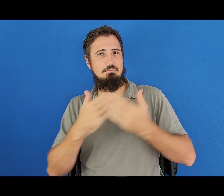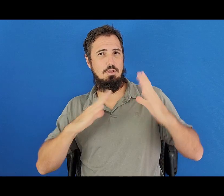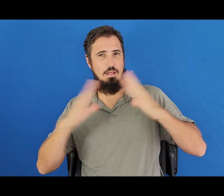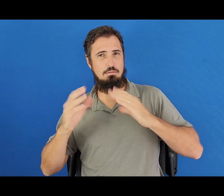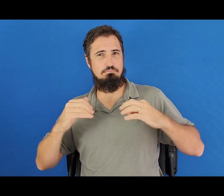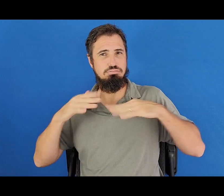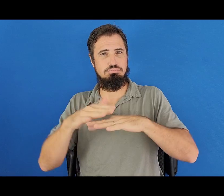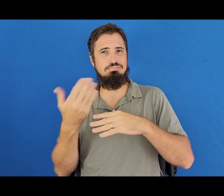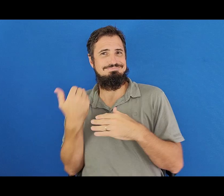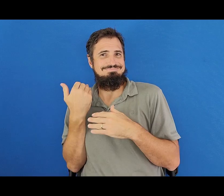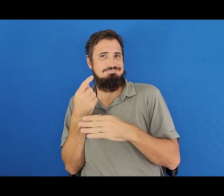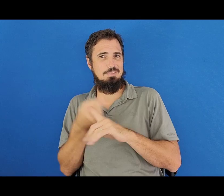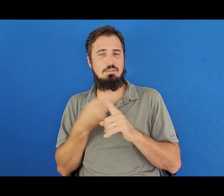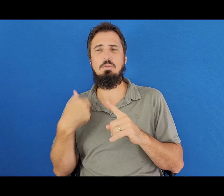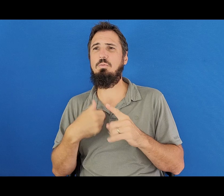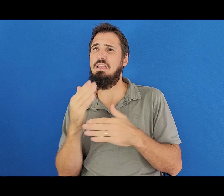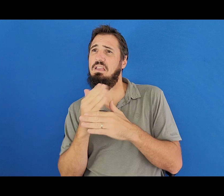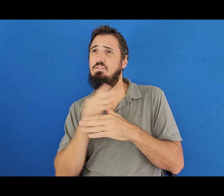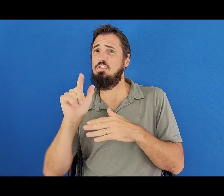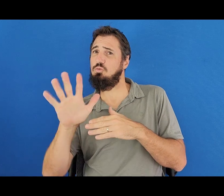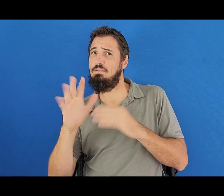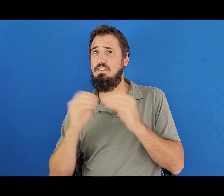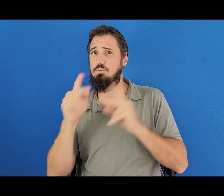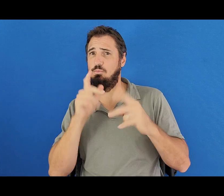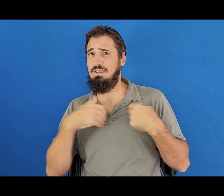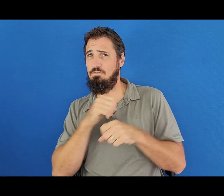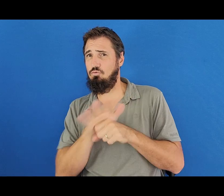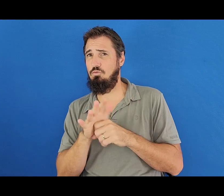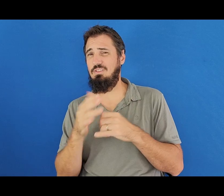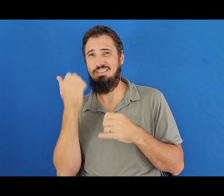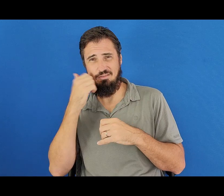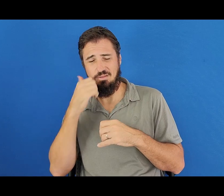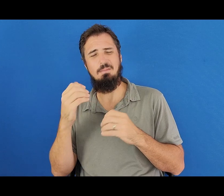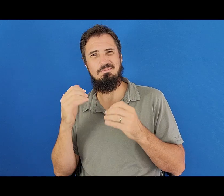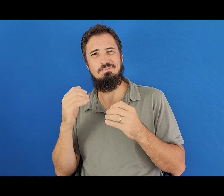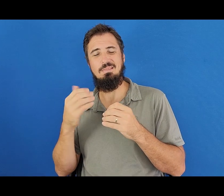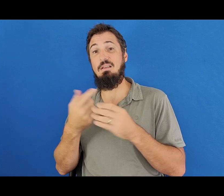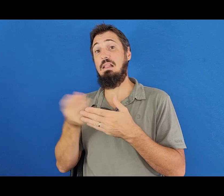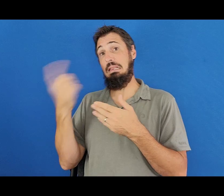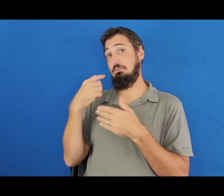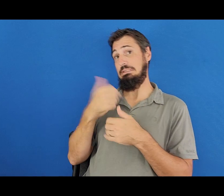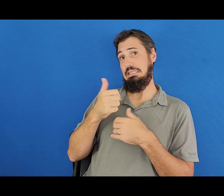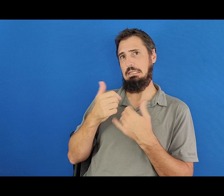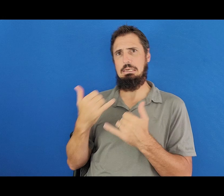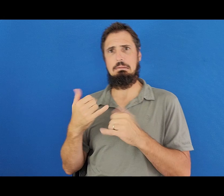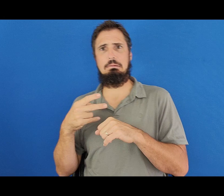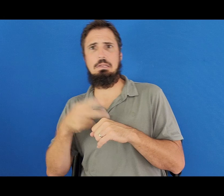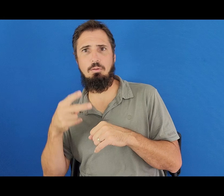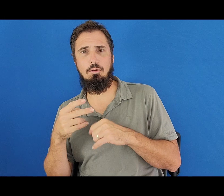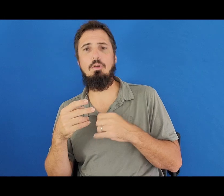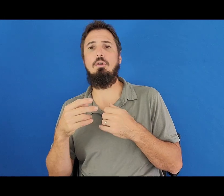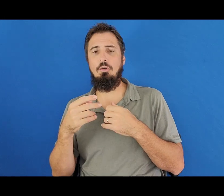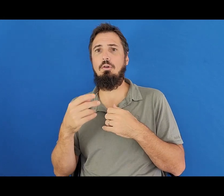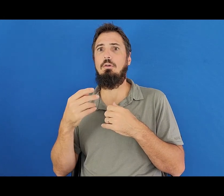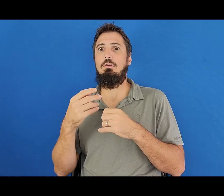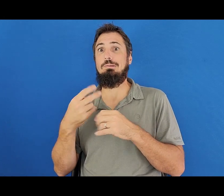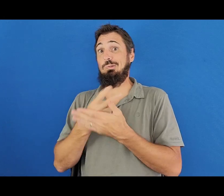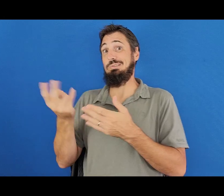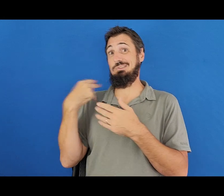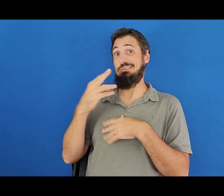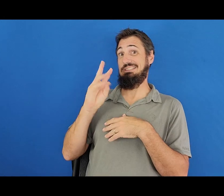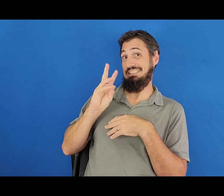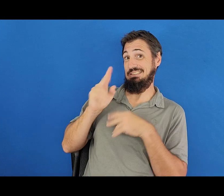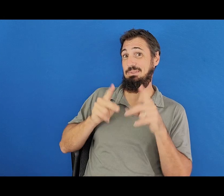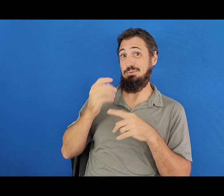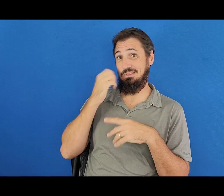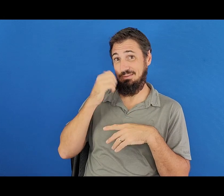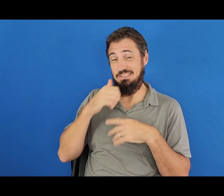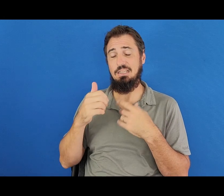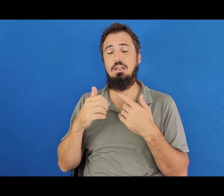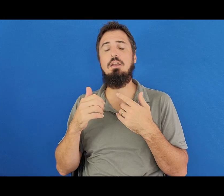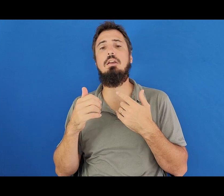Our seven-day case average is now 25 cases per day. That’s more than double last week’s average of 10 cases a day, which was up from six-a-day two weeks ago. And the actual number